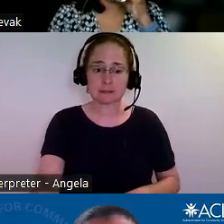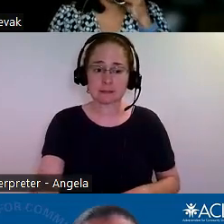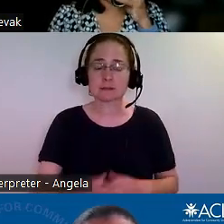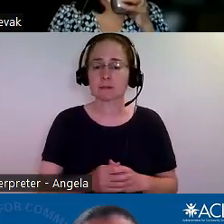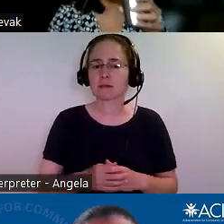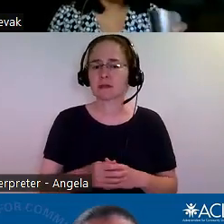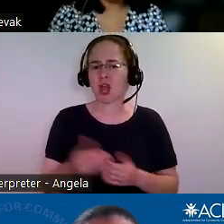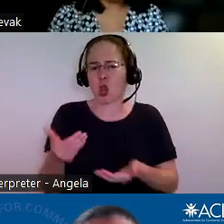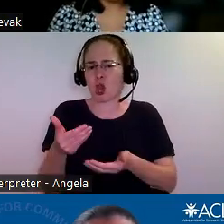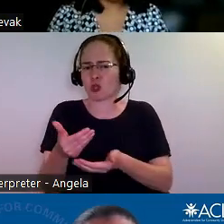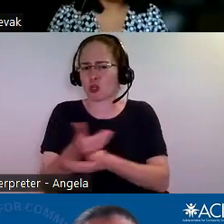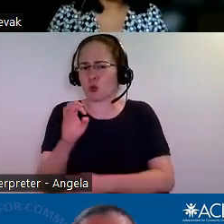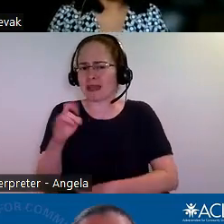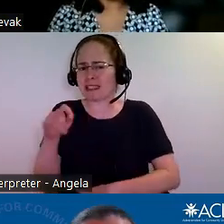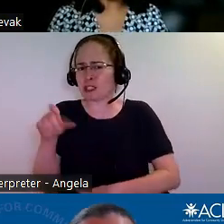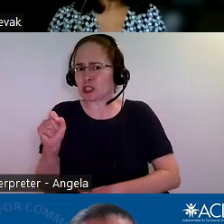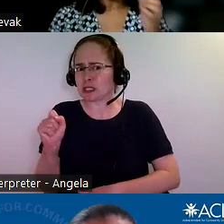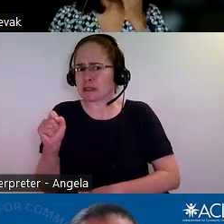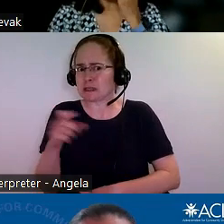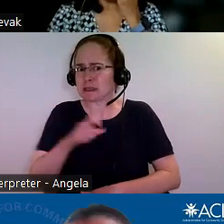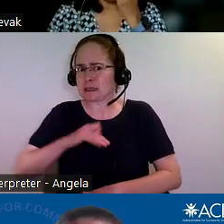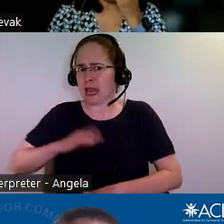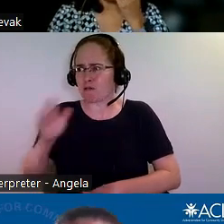remind us how best to ask those questions.